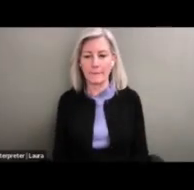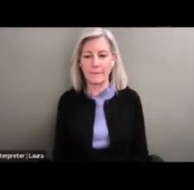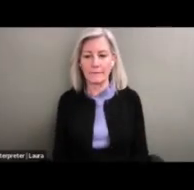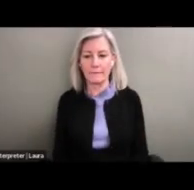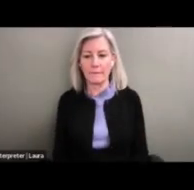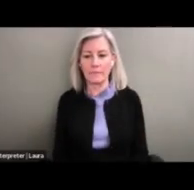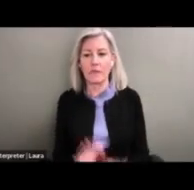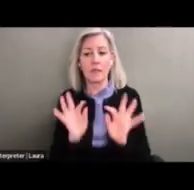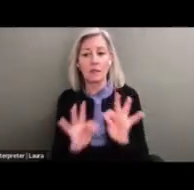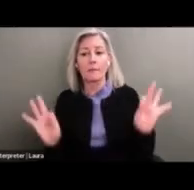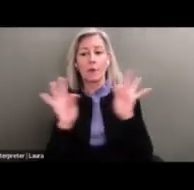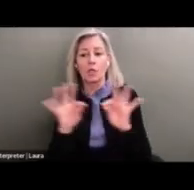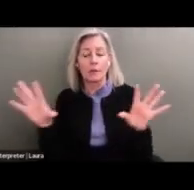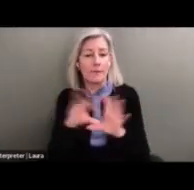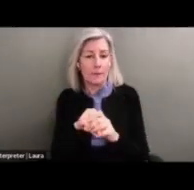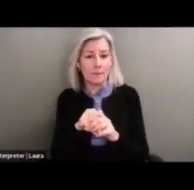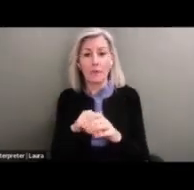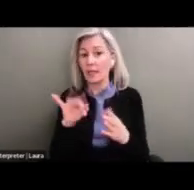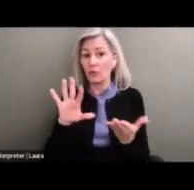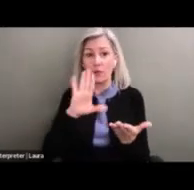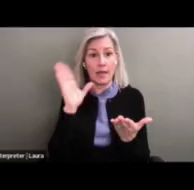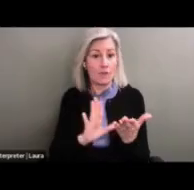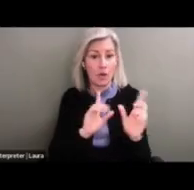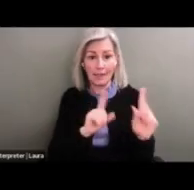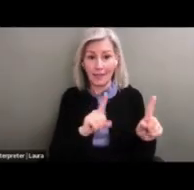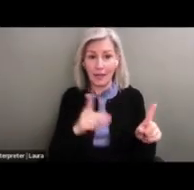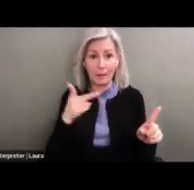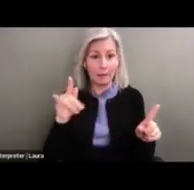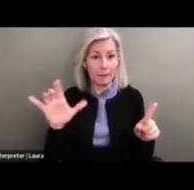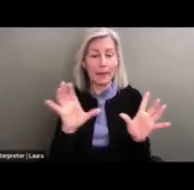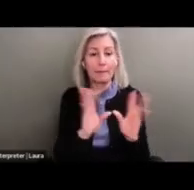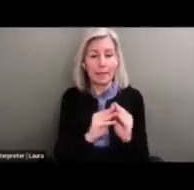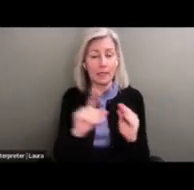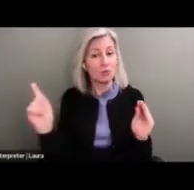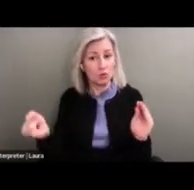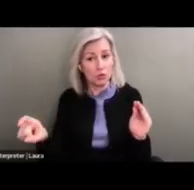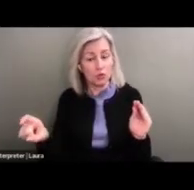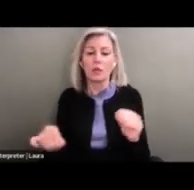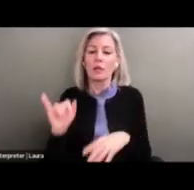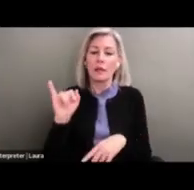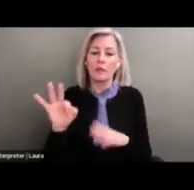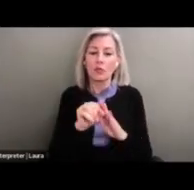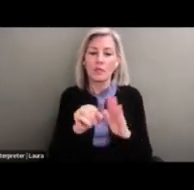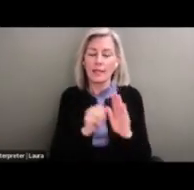Working in a coalition and with others has impact. It is important to be involved.